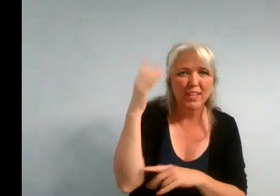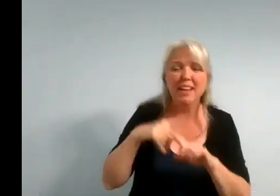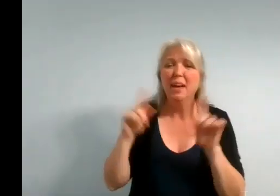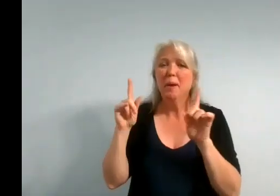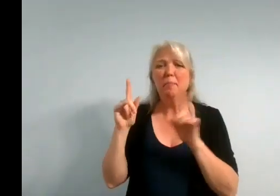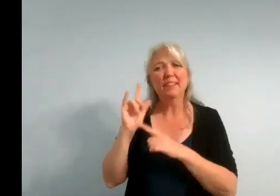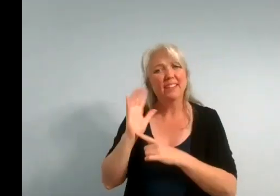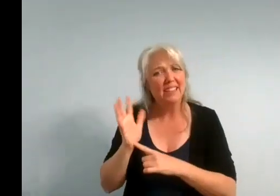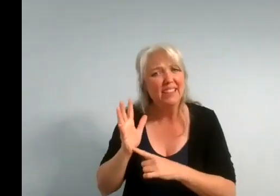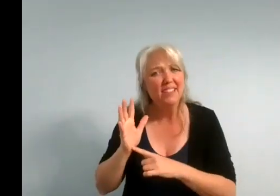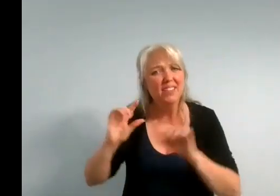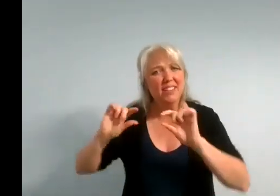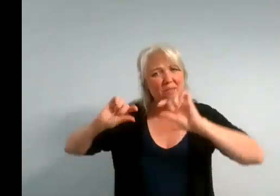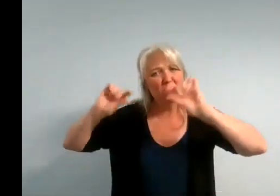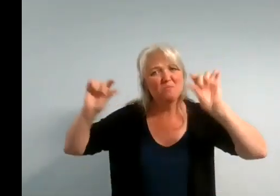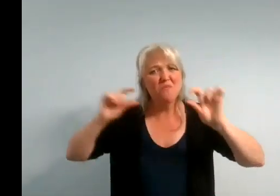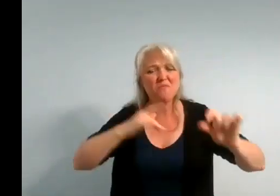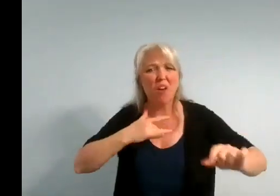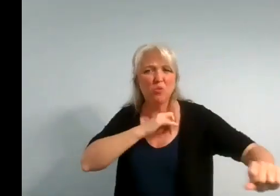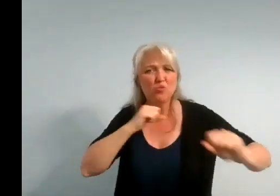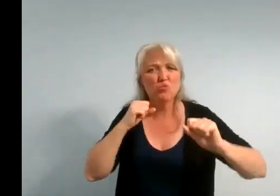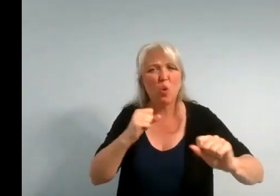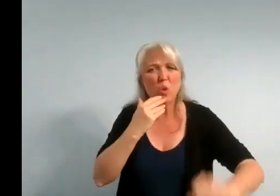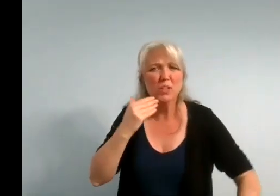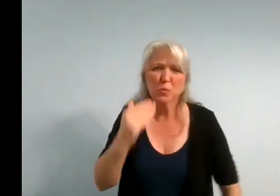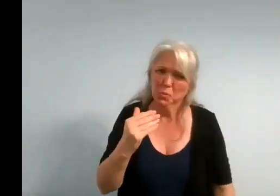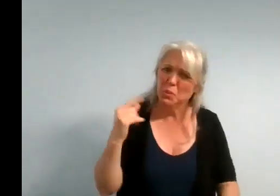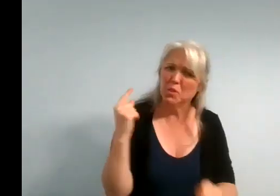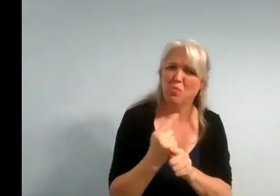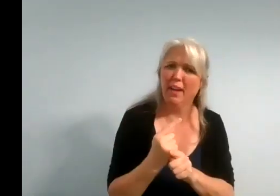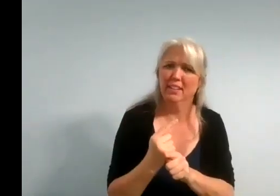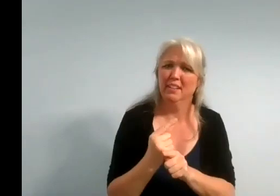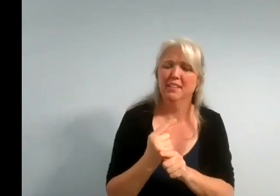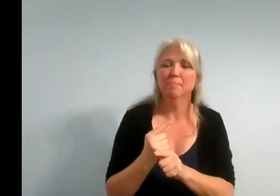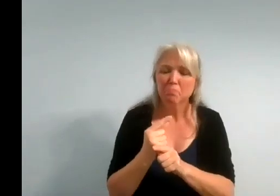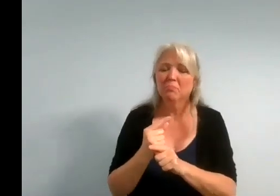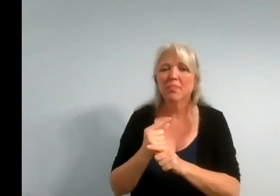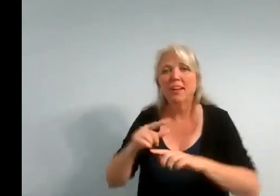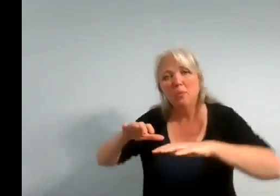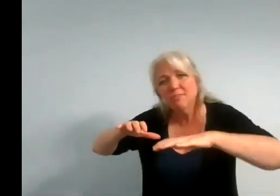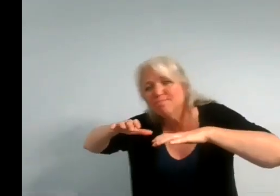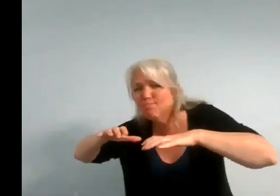felt real strong and good and right. And I was down there on my knees when I heard a